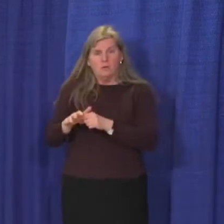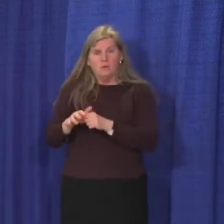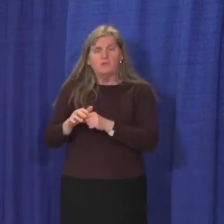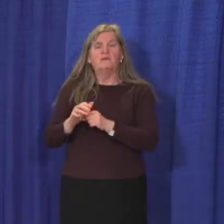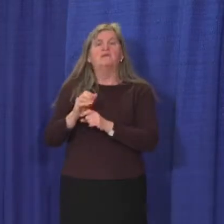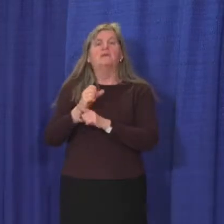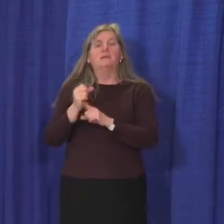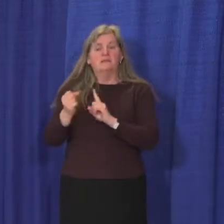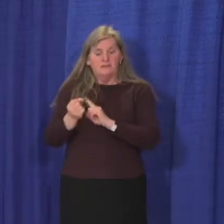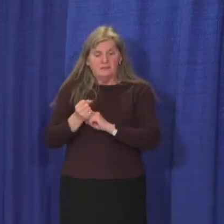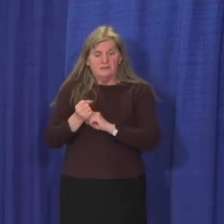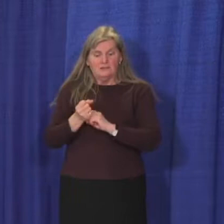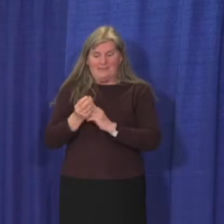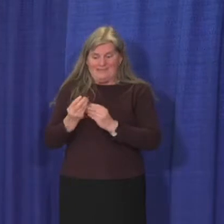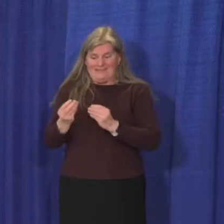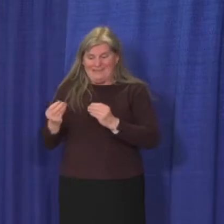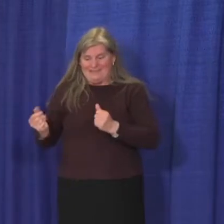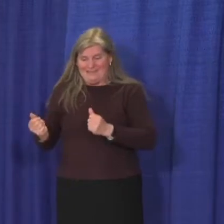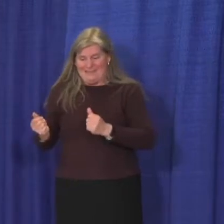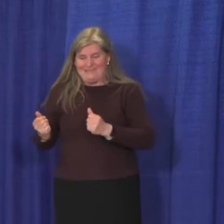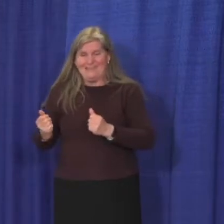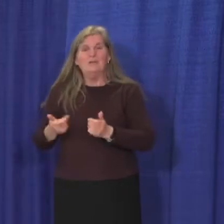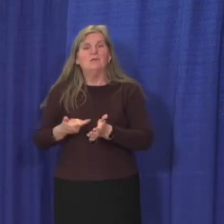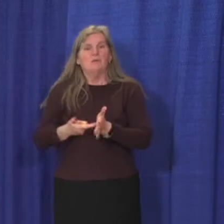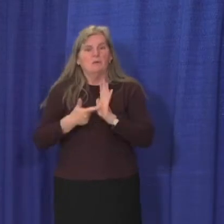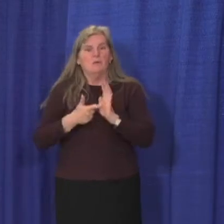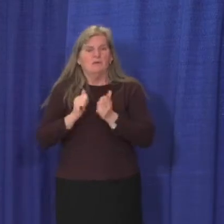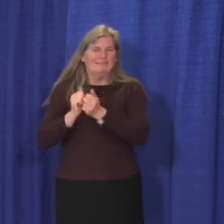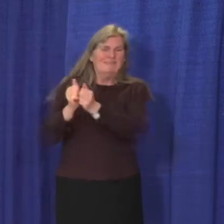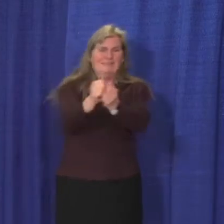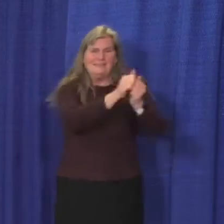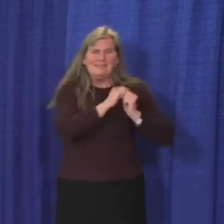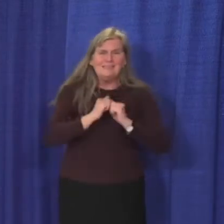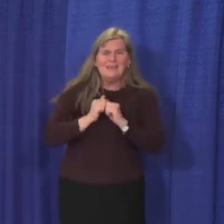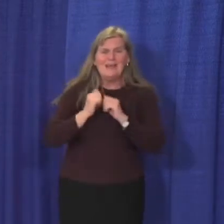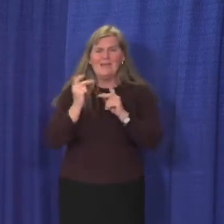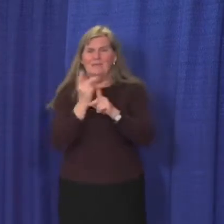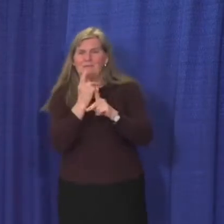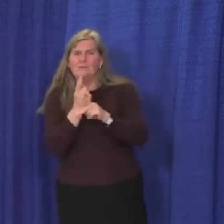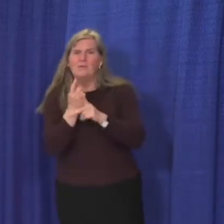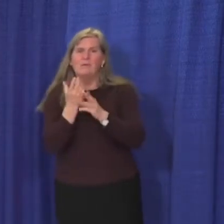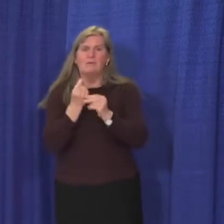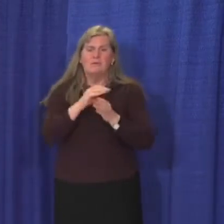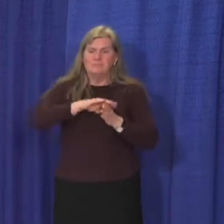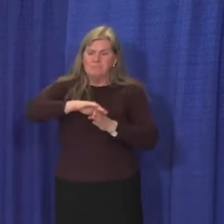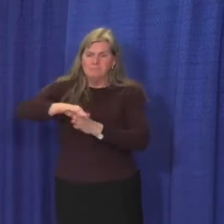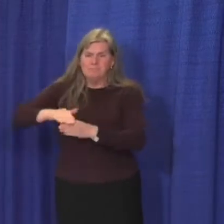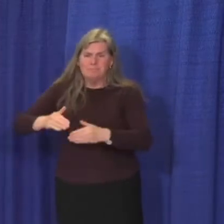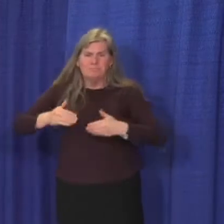emergency and I think credit goes to the department for being